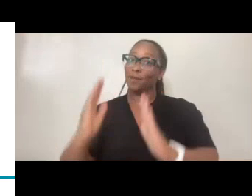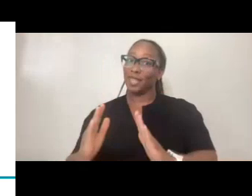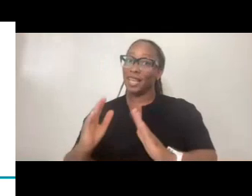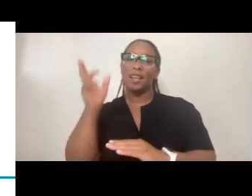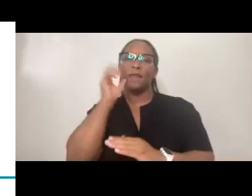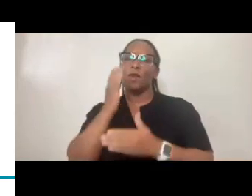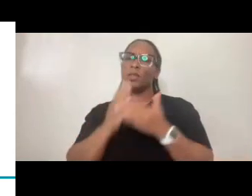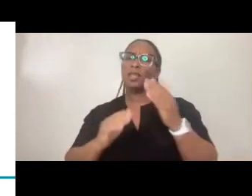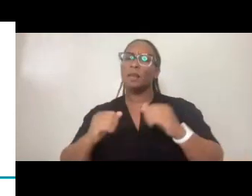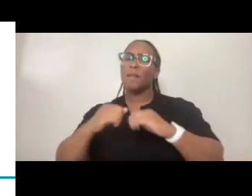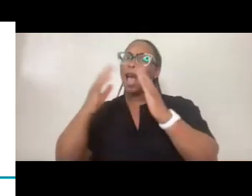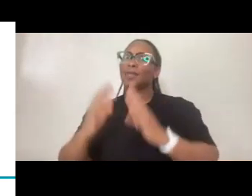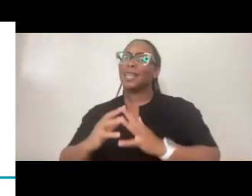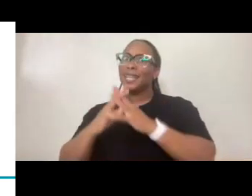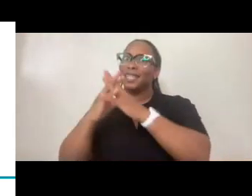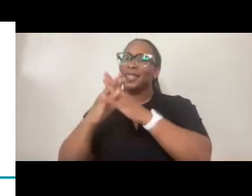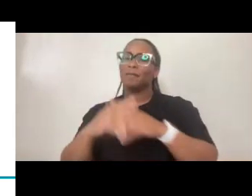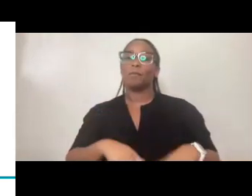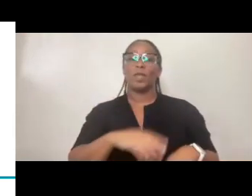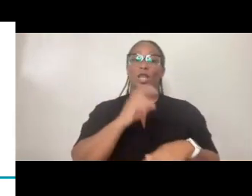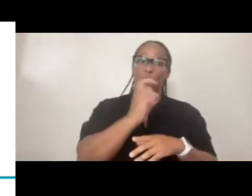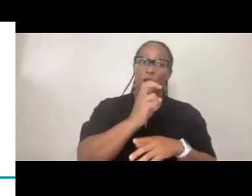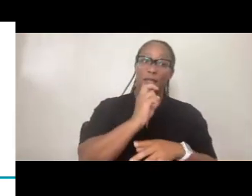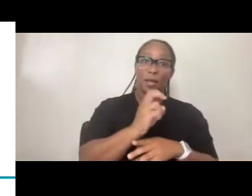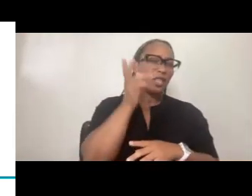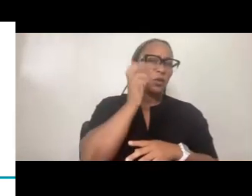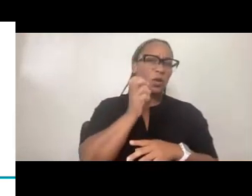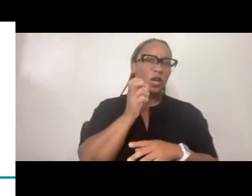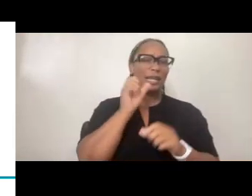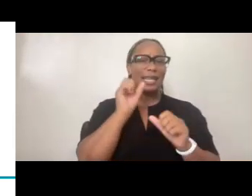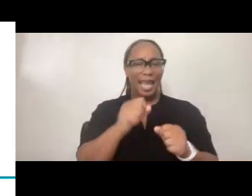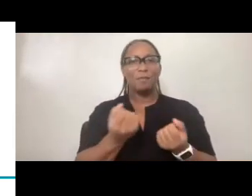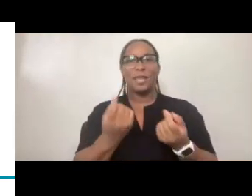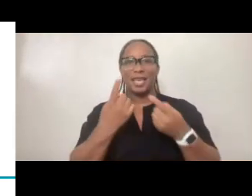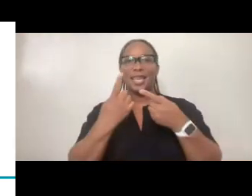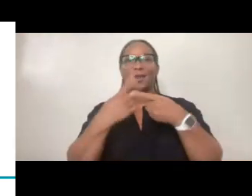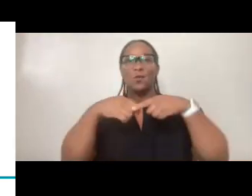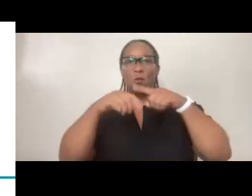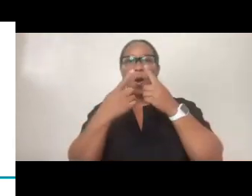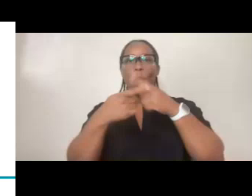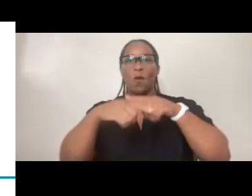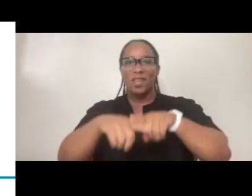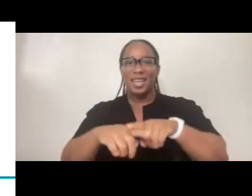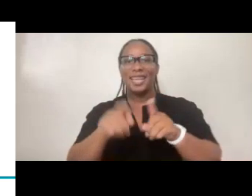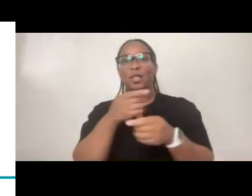initiatives, transportation and social connection. You heard some of those can be woven into broader commun.